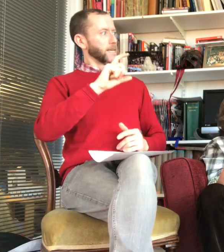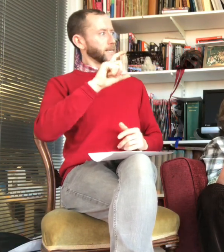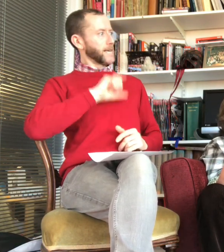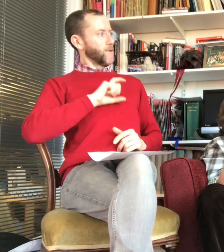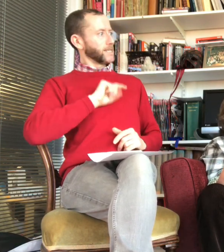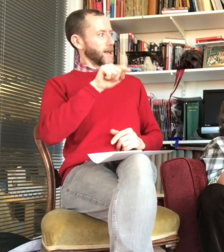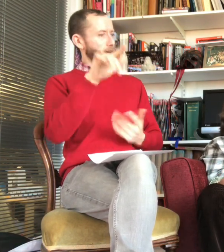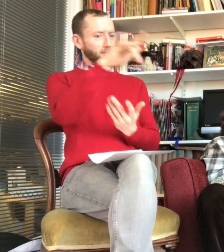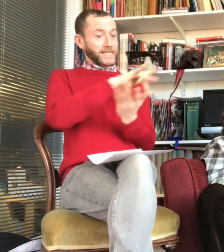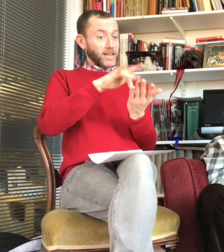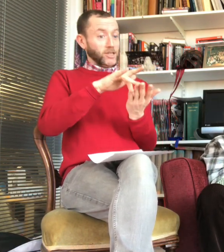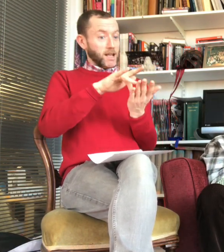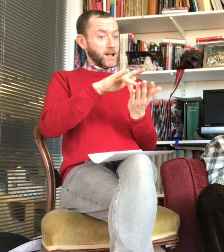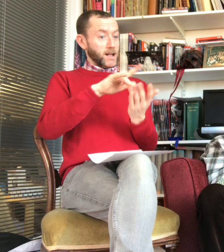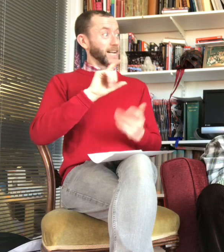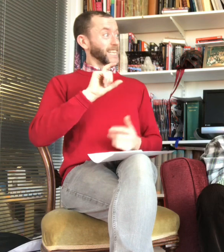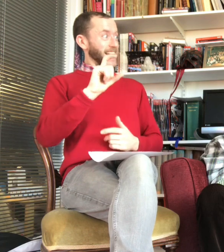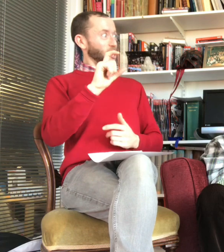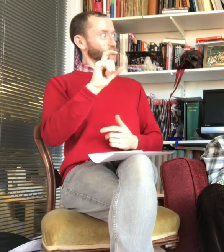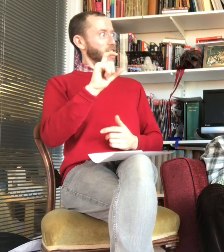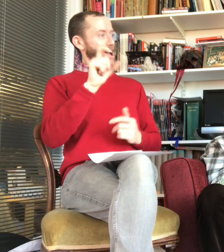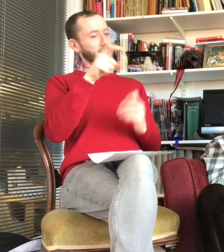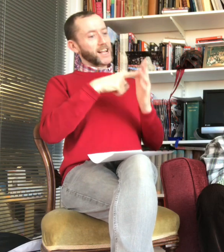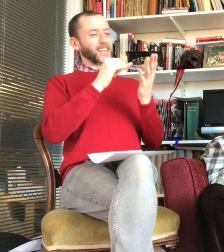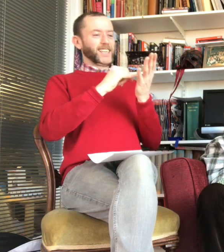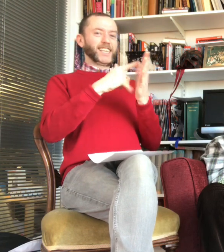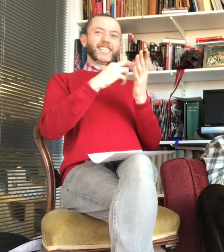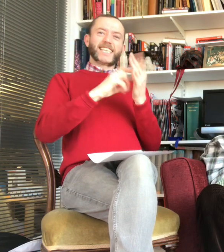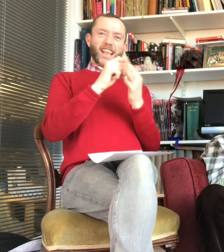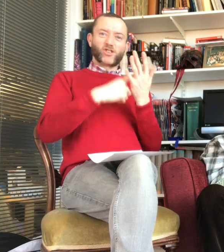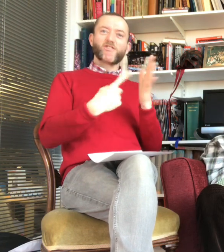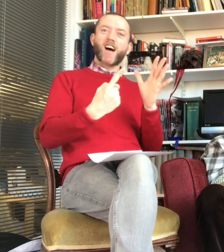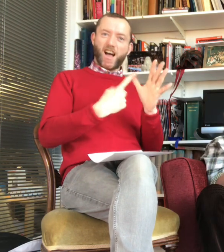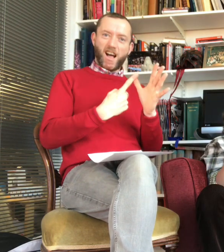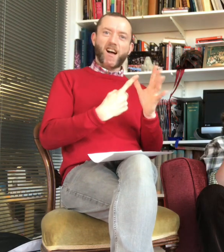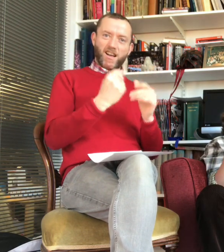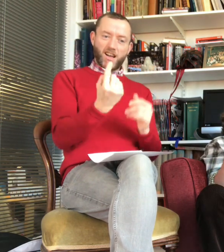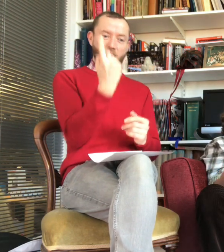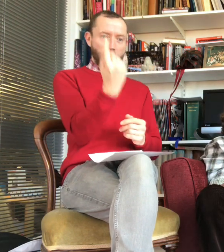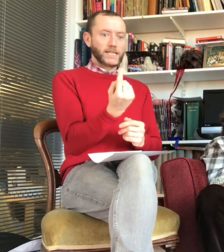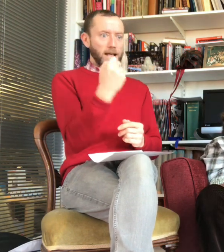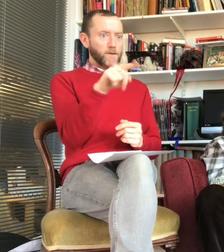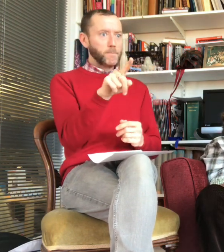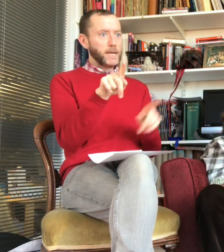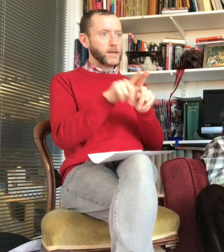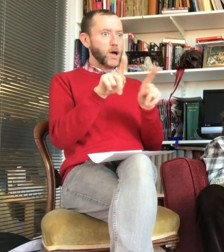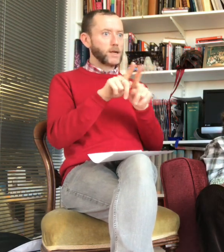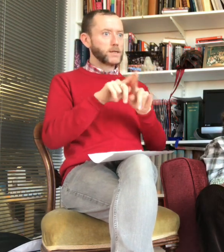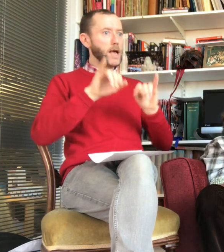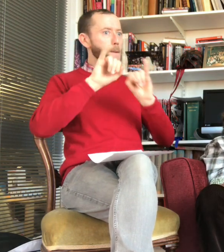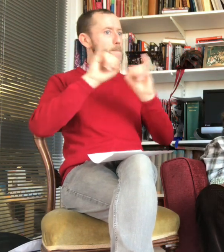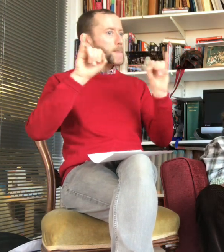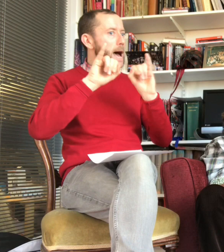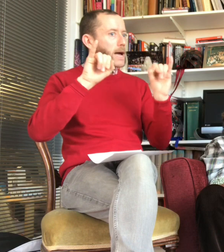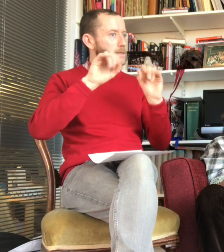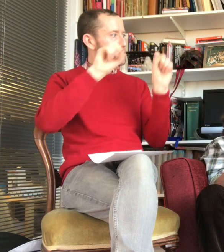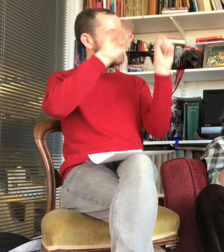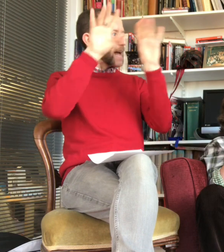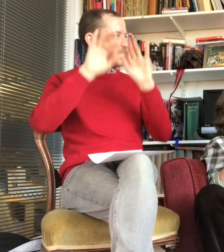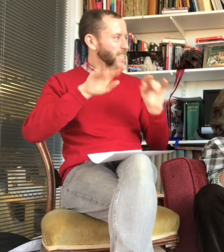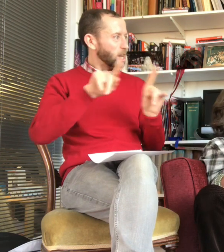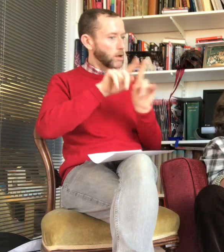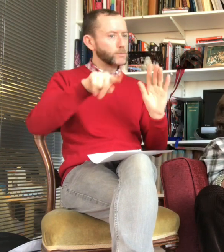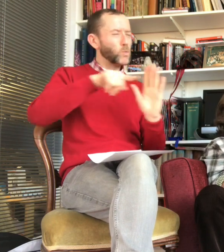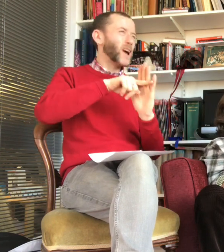Cassandra has been cursed with, well, she's been blessed with the